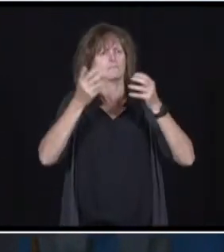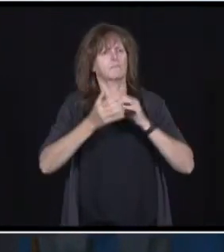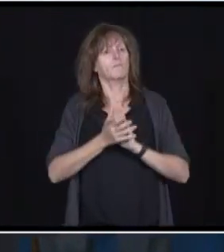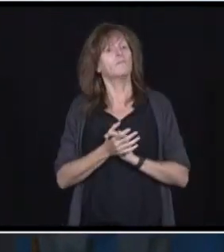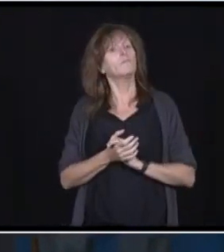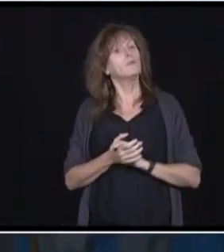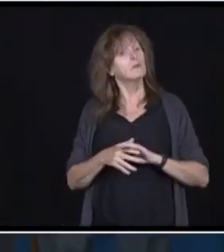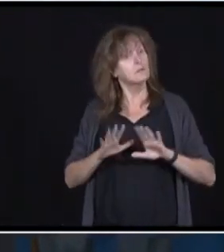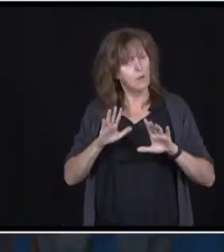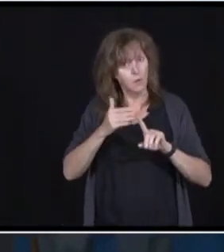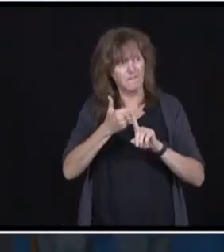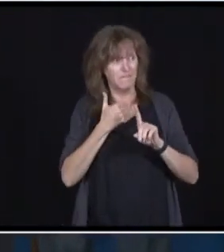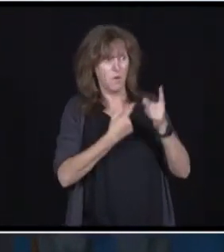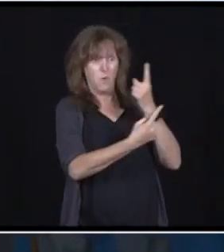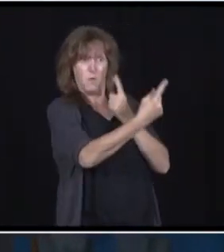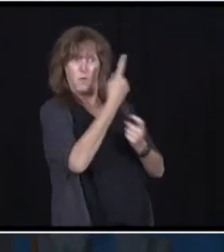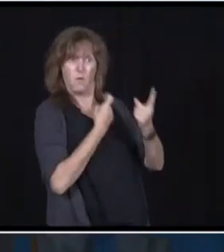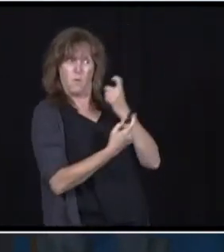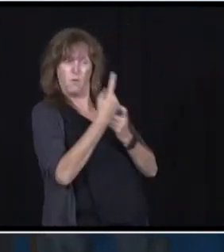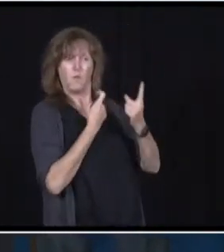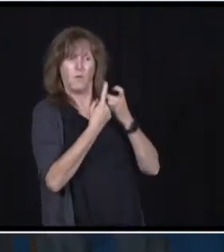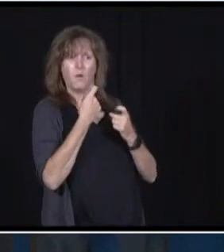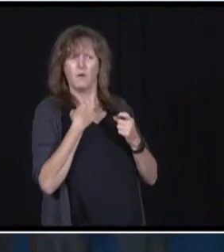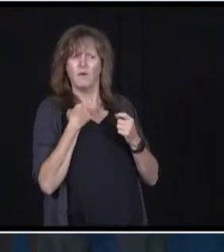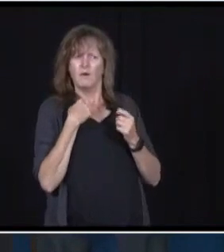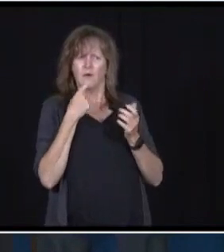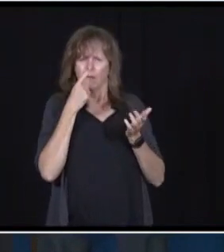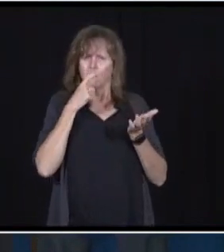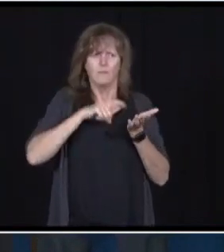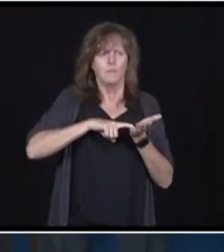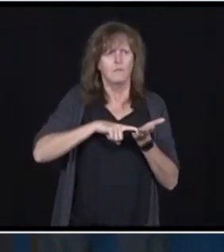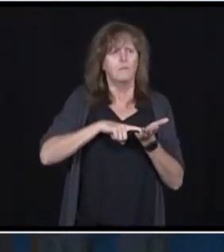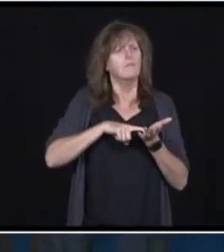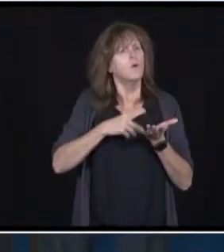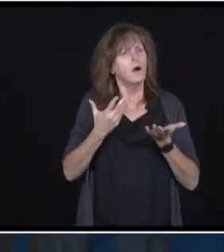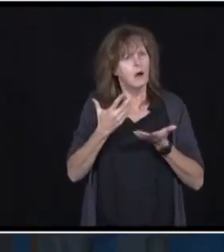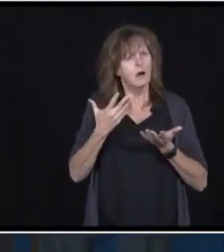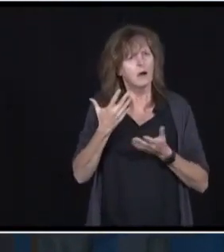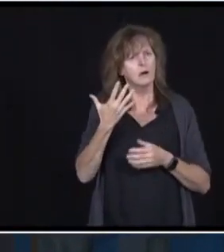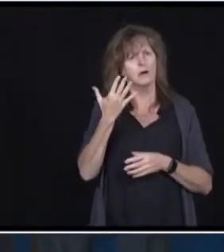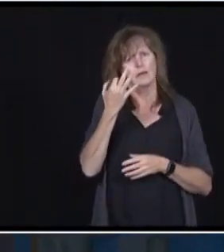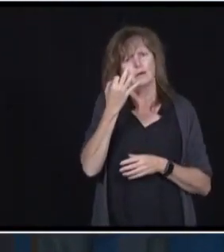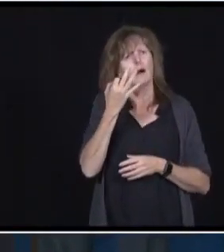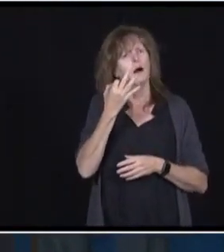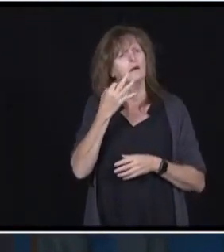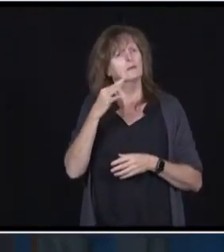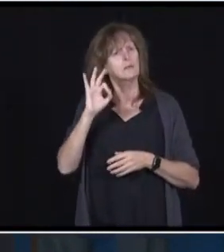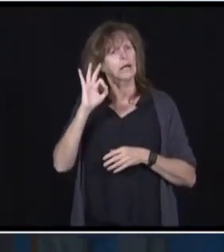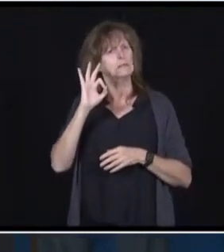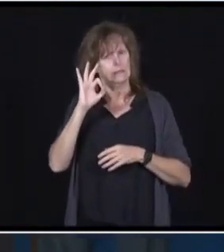For I take questions, I just want to recognize the 19 brave Ontario firefighters flying out to Oregon tomorrow night.